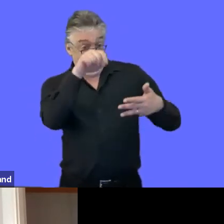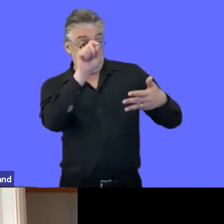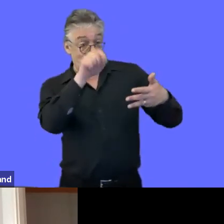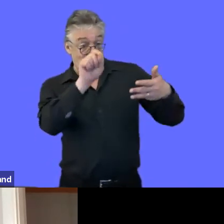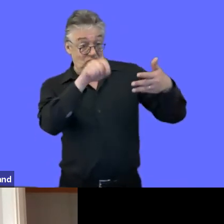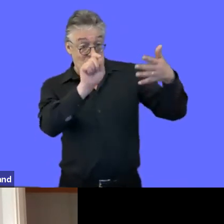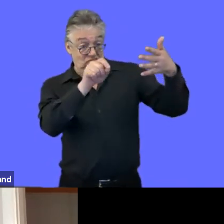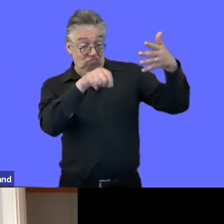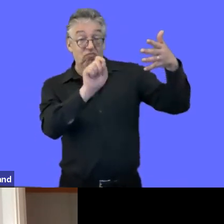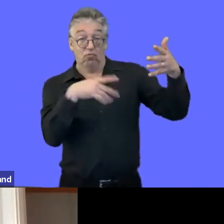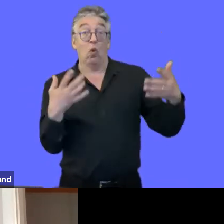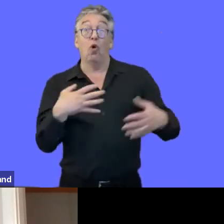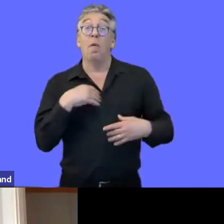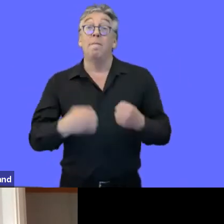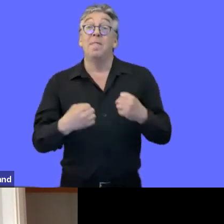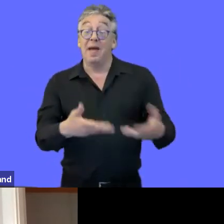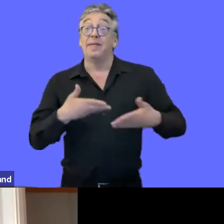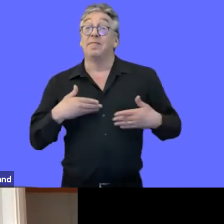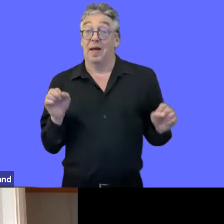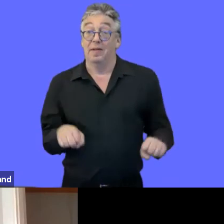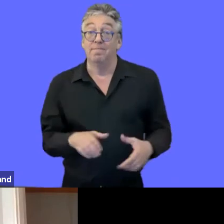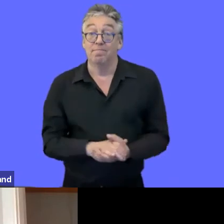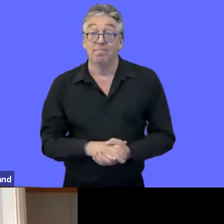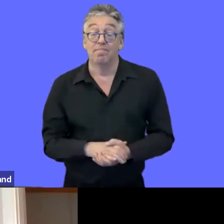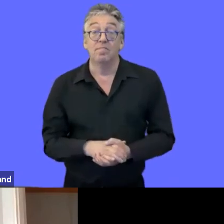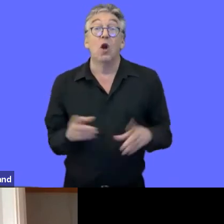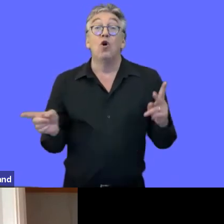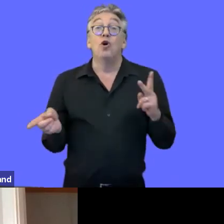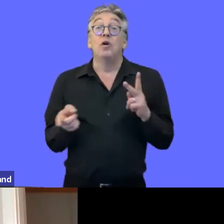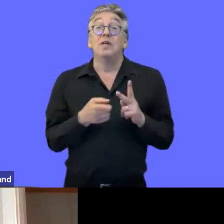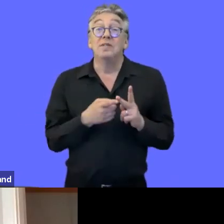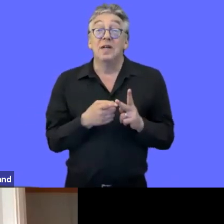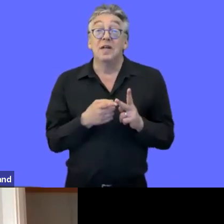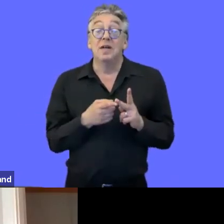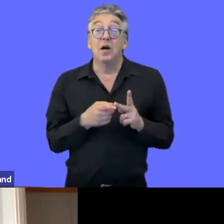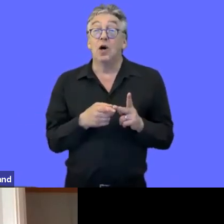The second issue we tackled concerned nonretrogression and realisation.